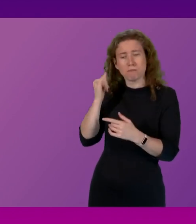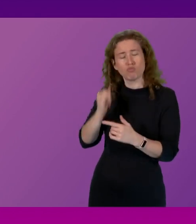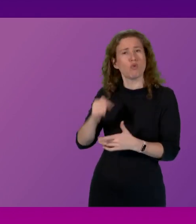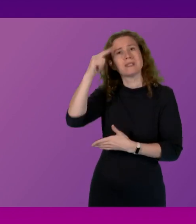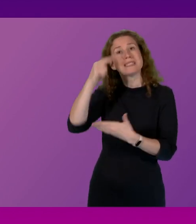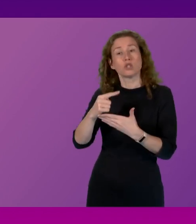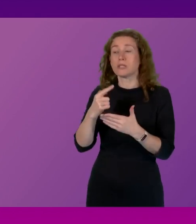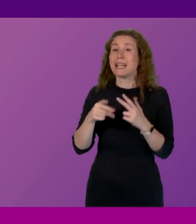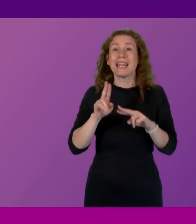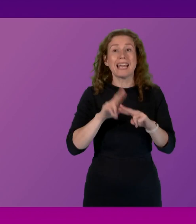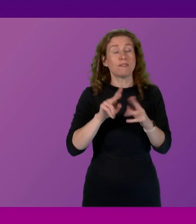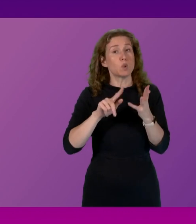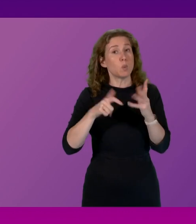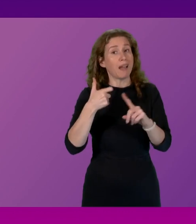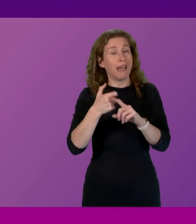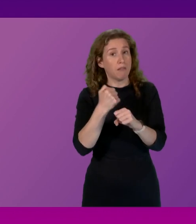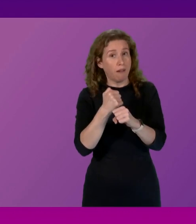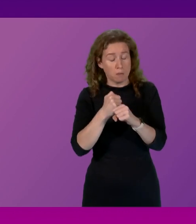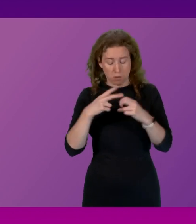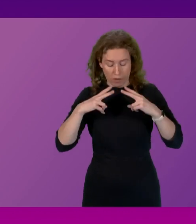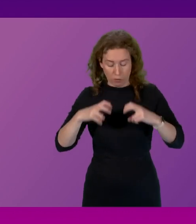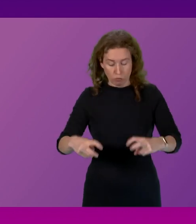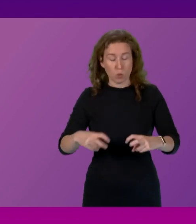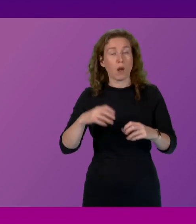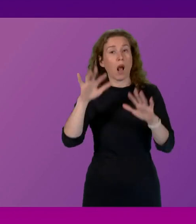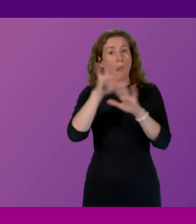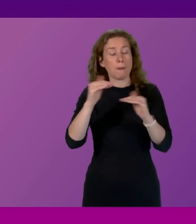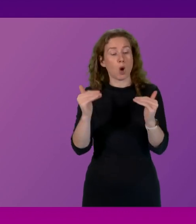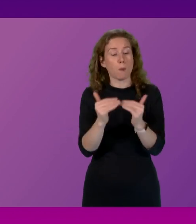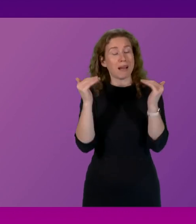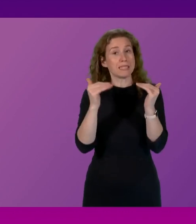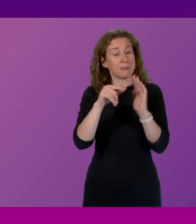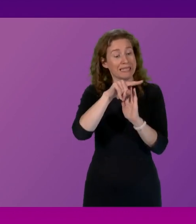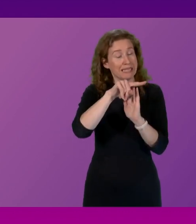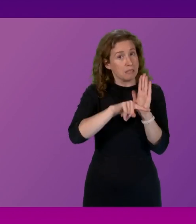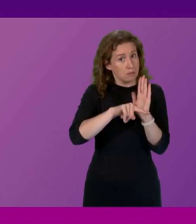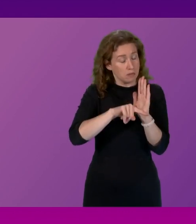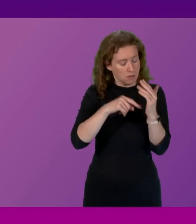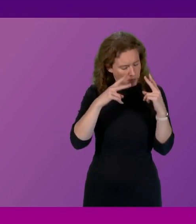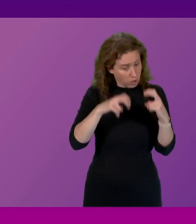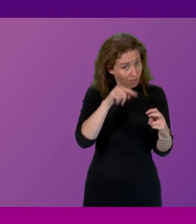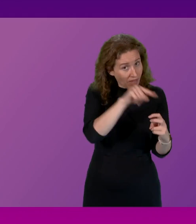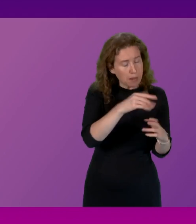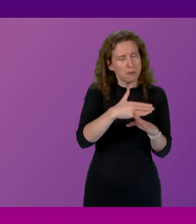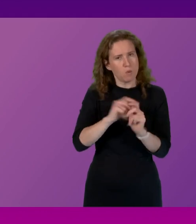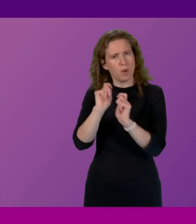UK Government carried out the necessary climate compatibility assessment before the licence was granted?